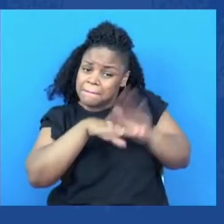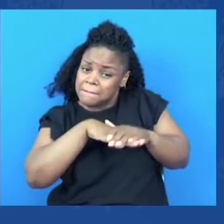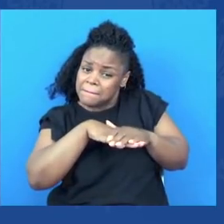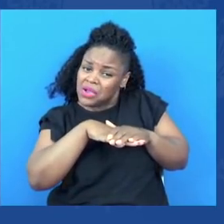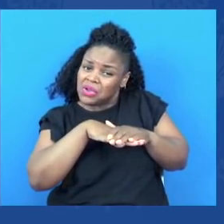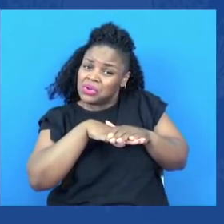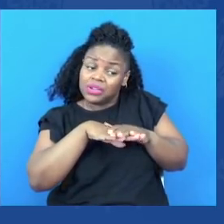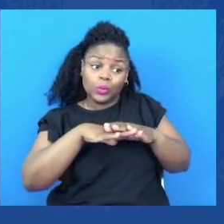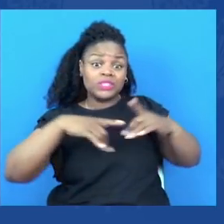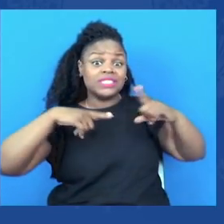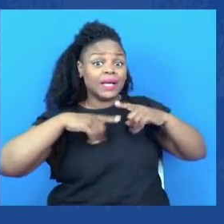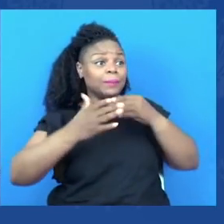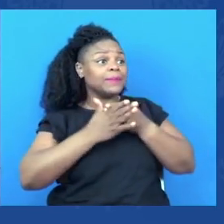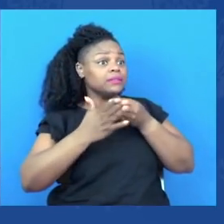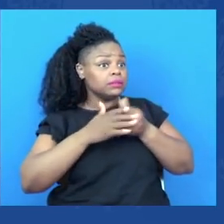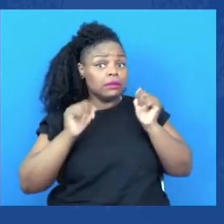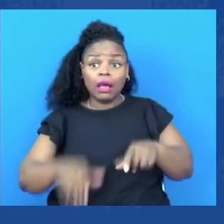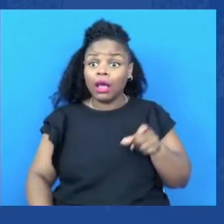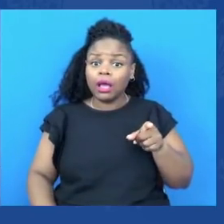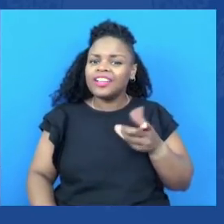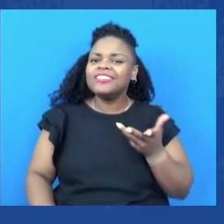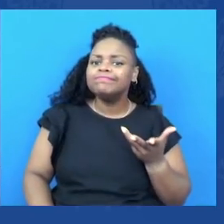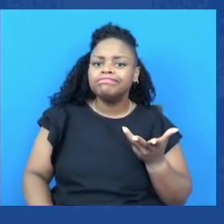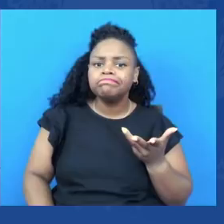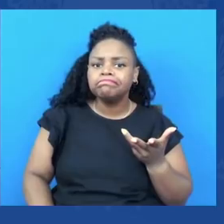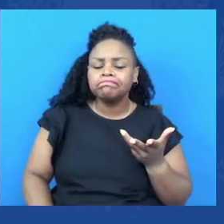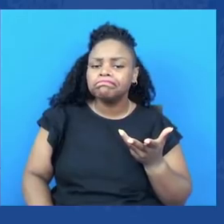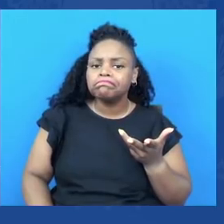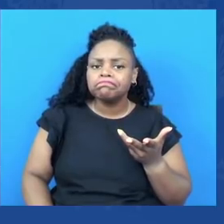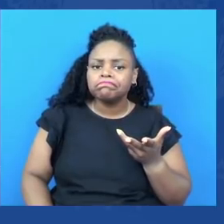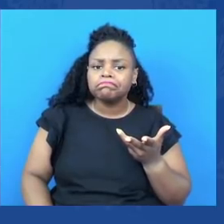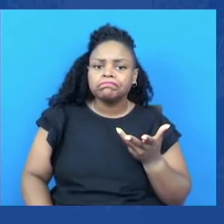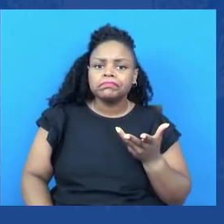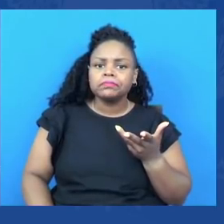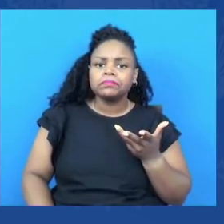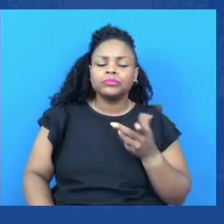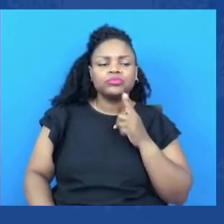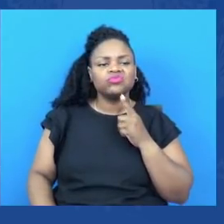unable to afford repairs or a new one. And Gail is not alone.